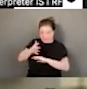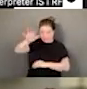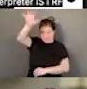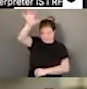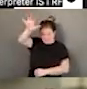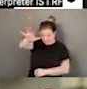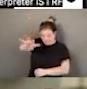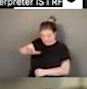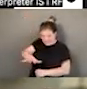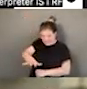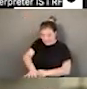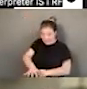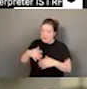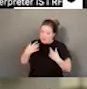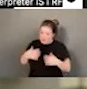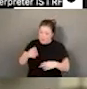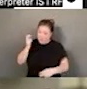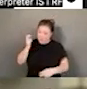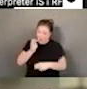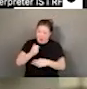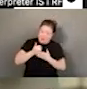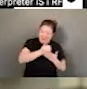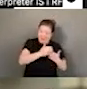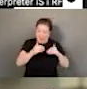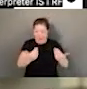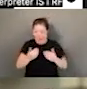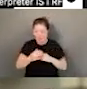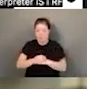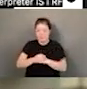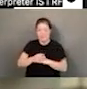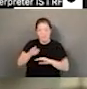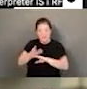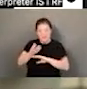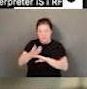the users, then the information simply needs to be reduced.